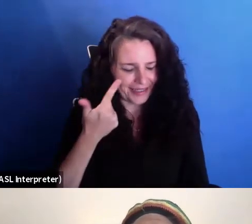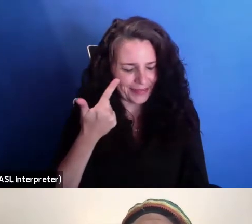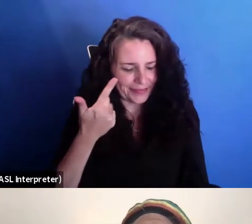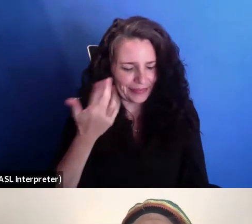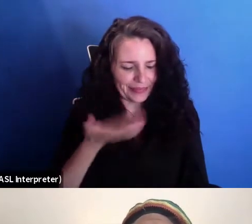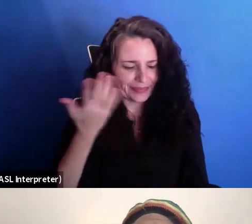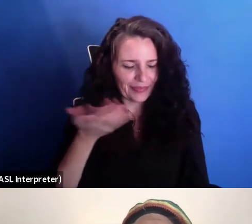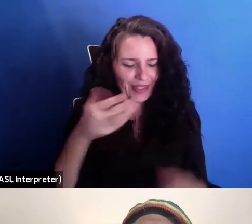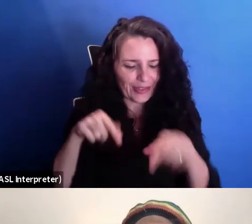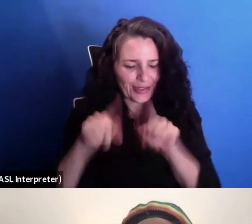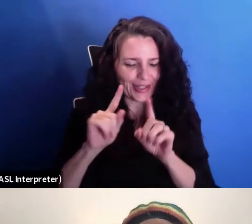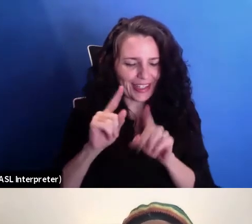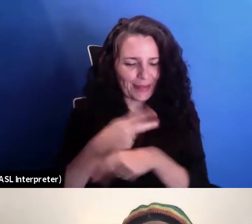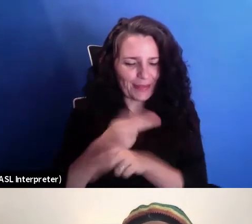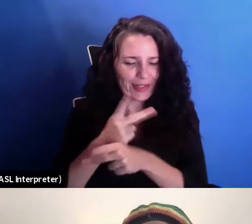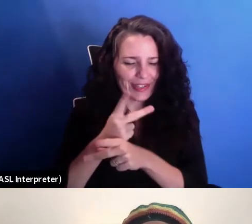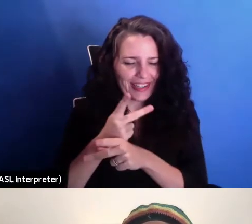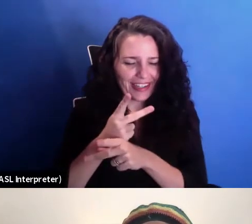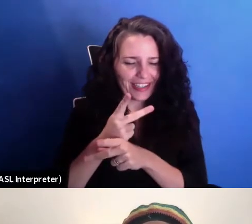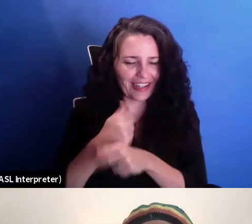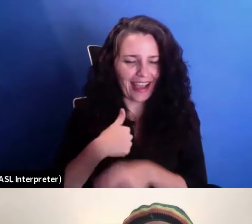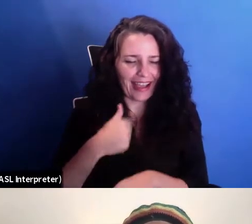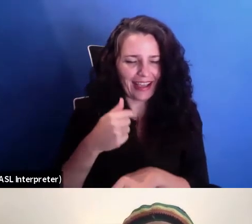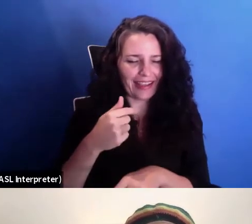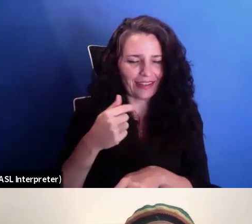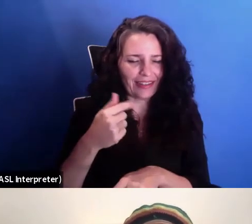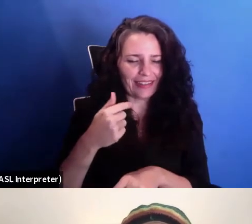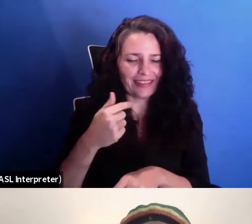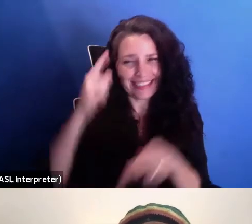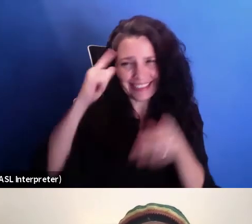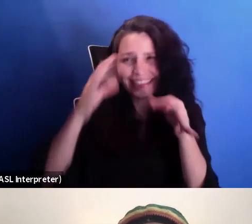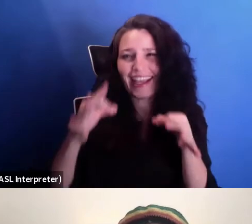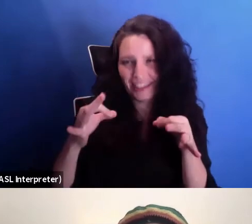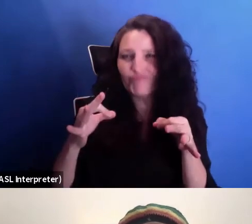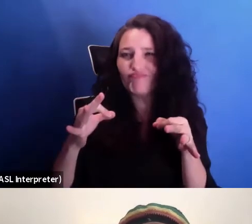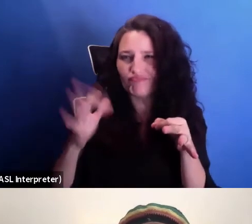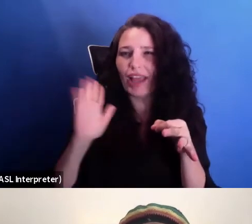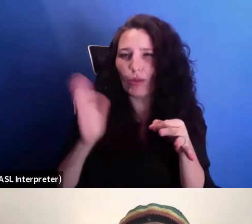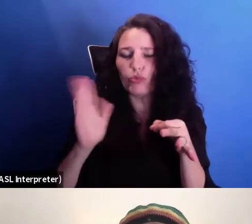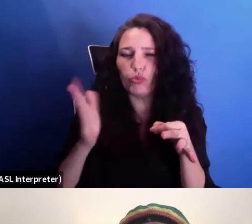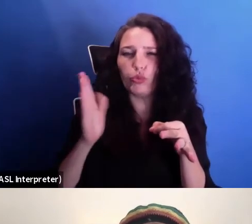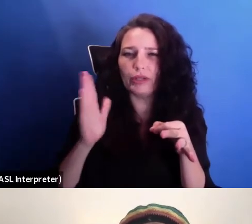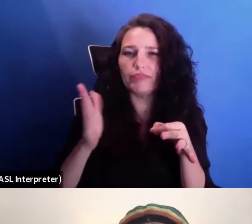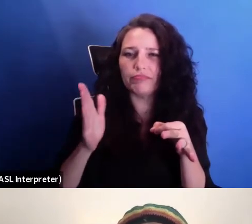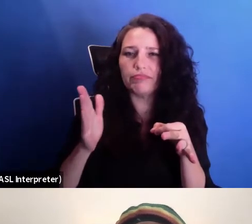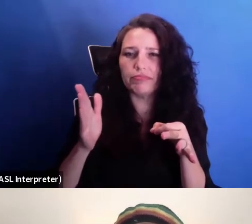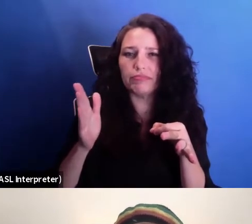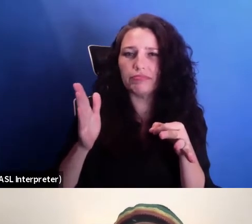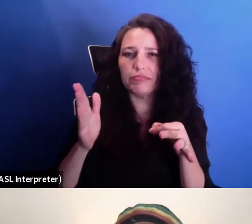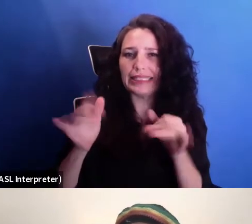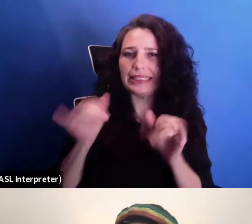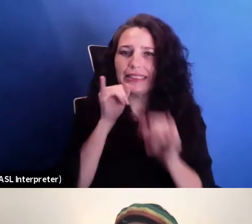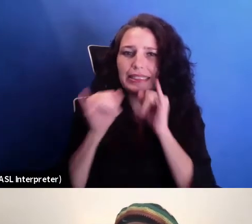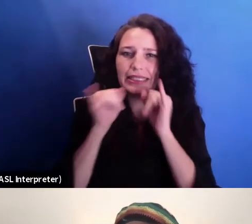we decided that I would be also on an interview also. Originally I wasn't really gonna be in an interview.